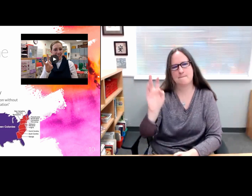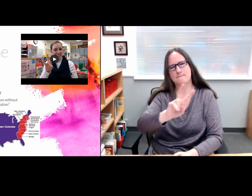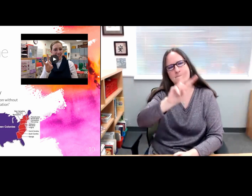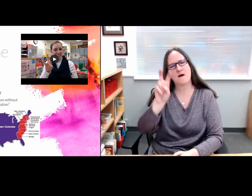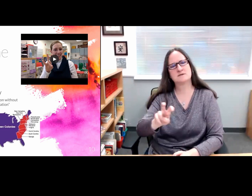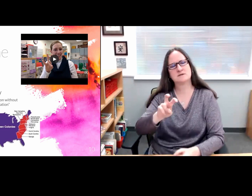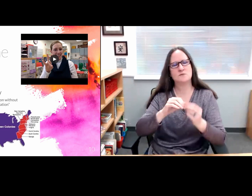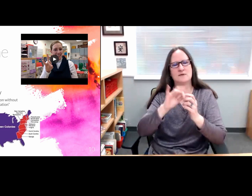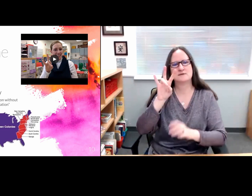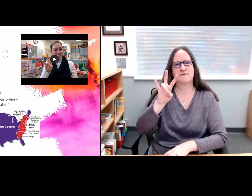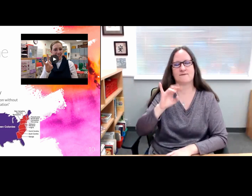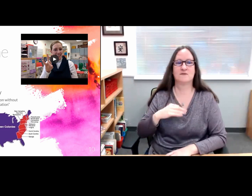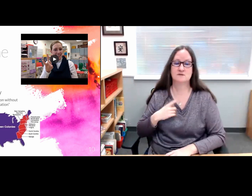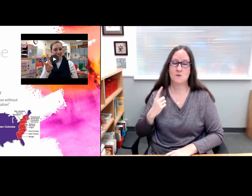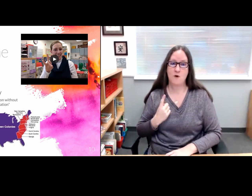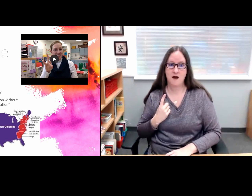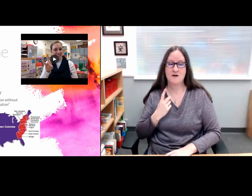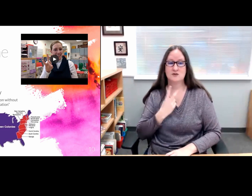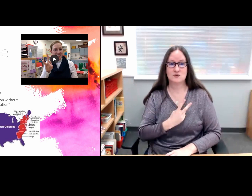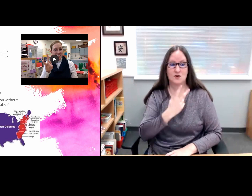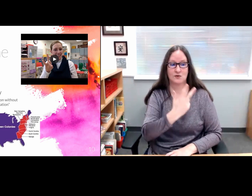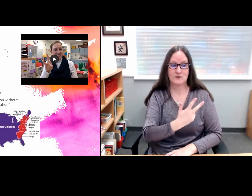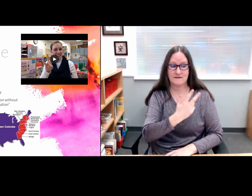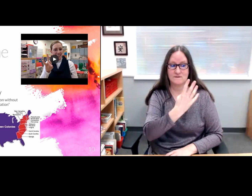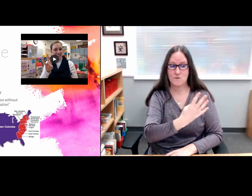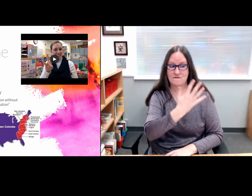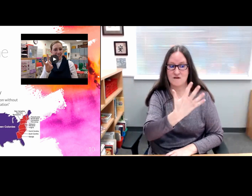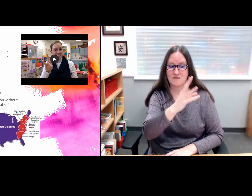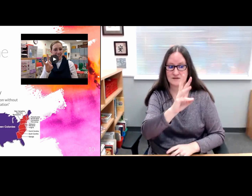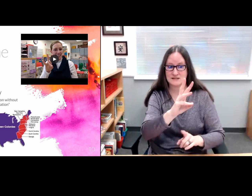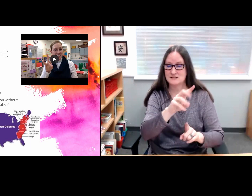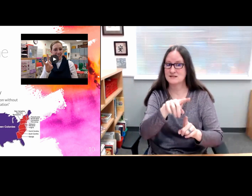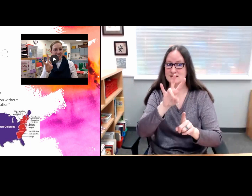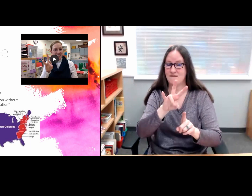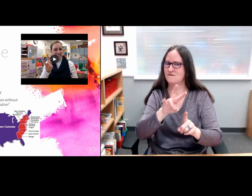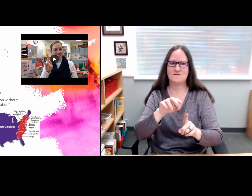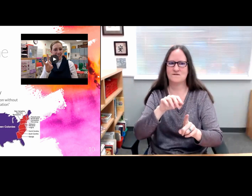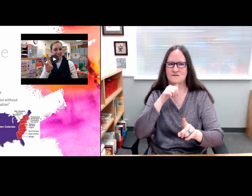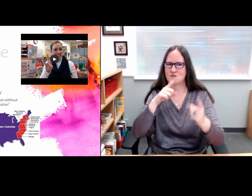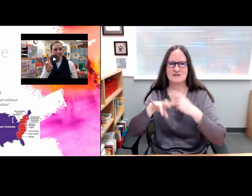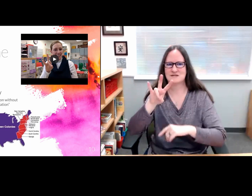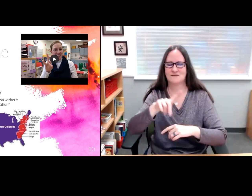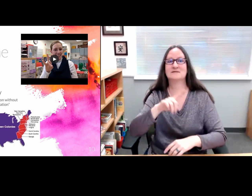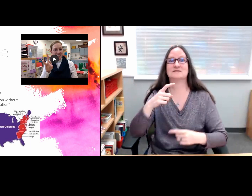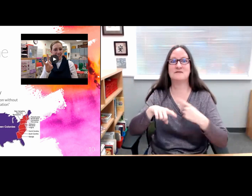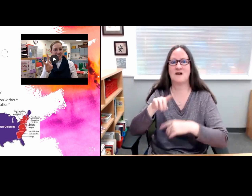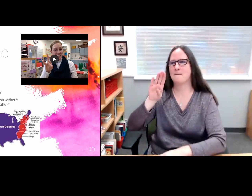and then the next person two. And so you can do in a group, 1, 2, 3, 4, 5, 6, and say,